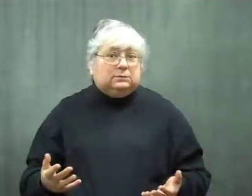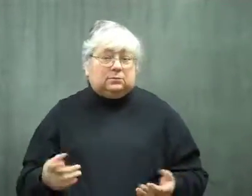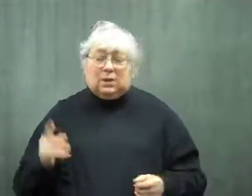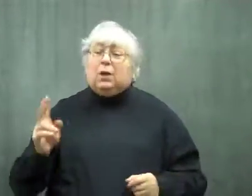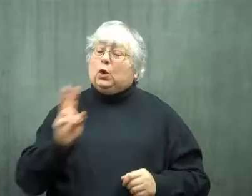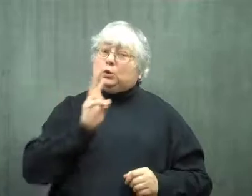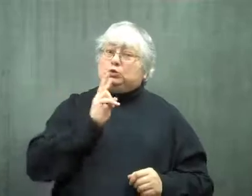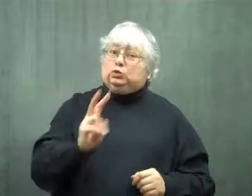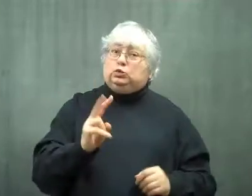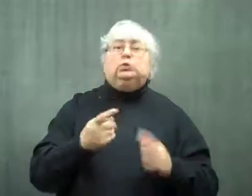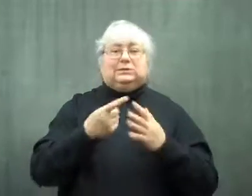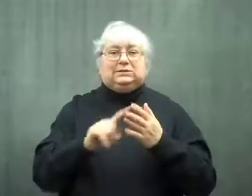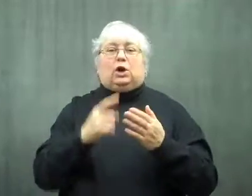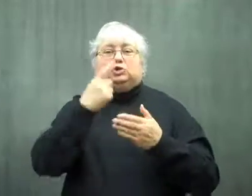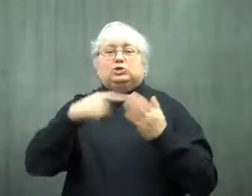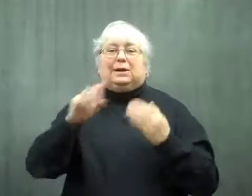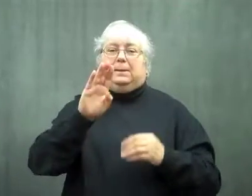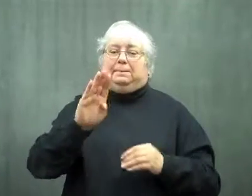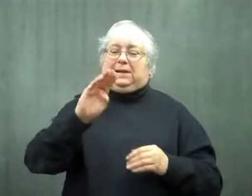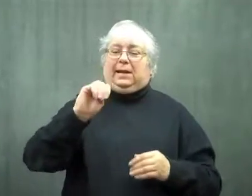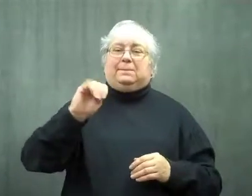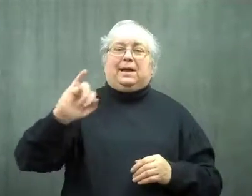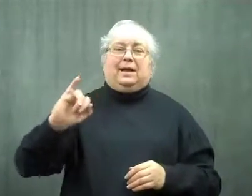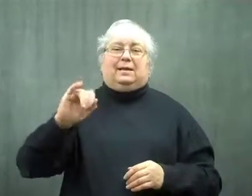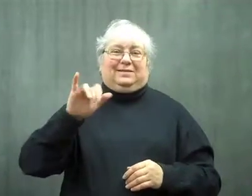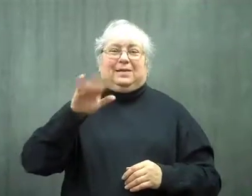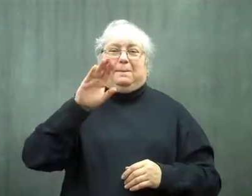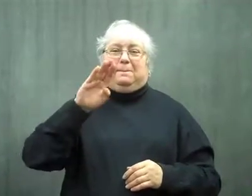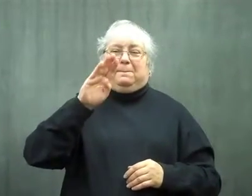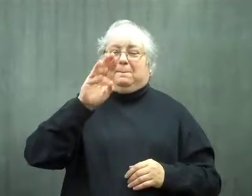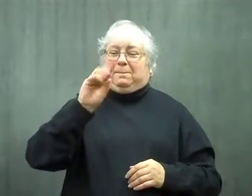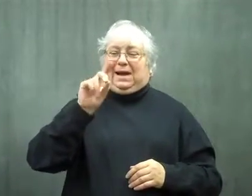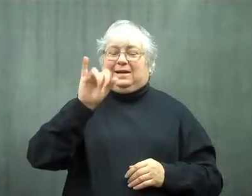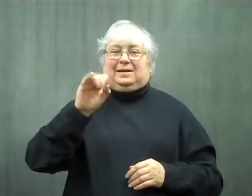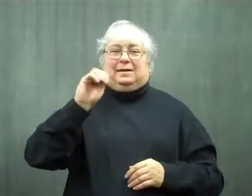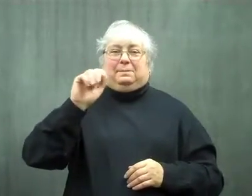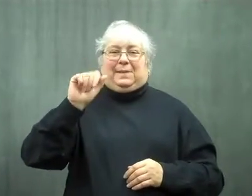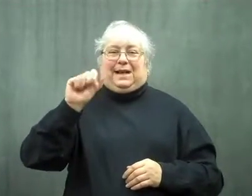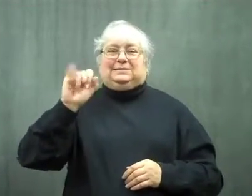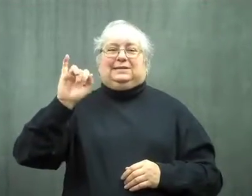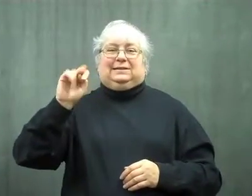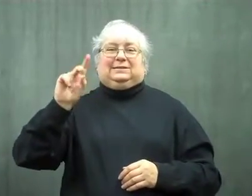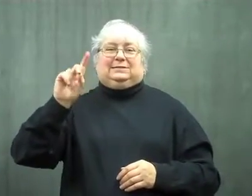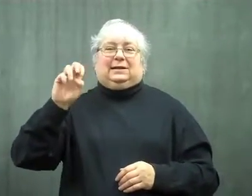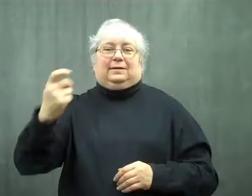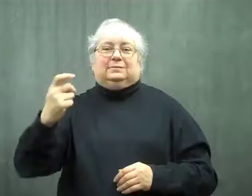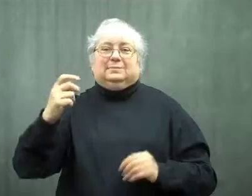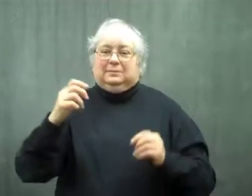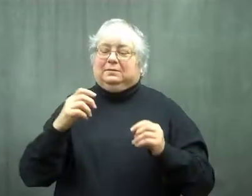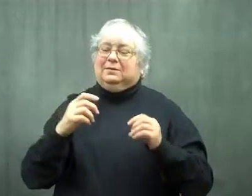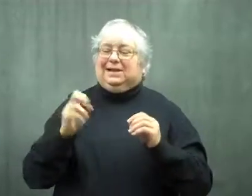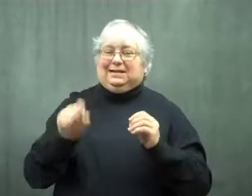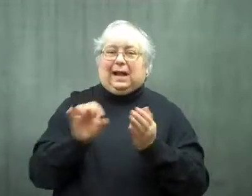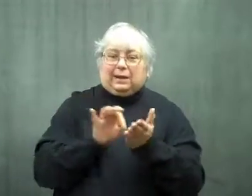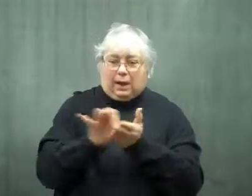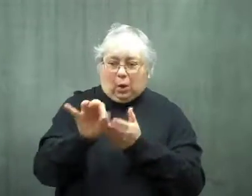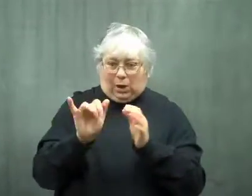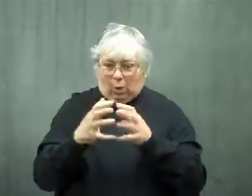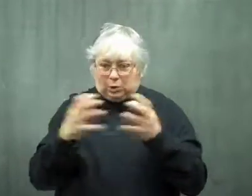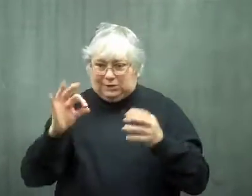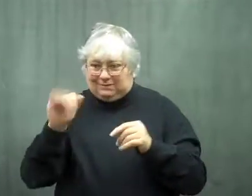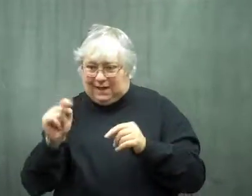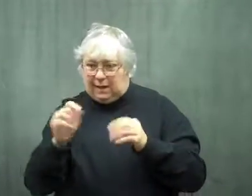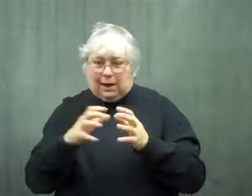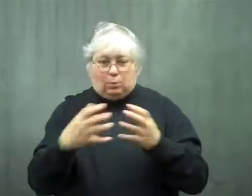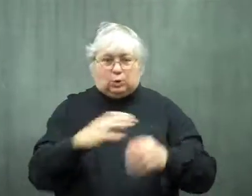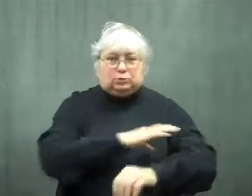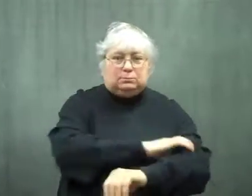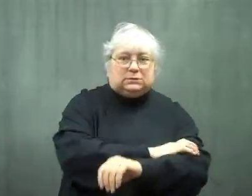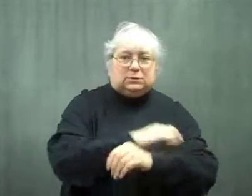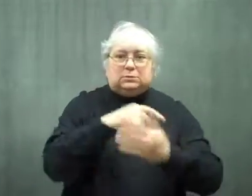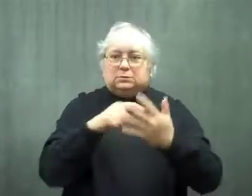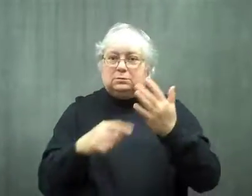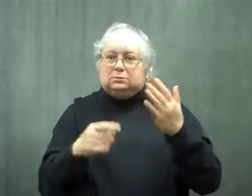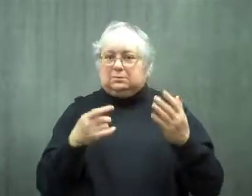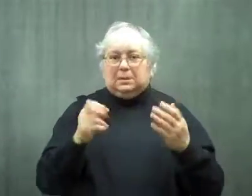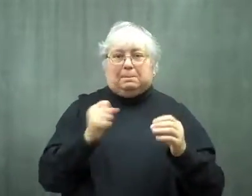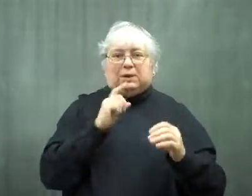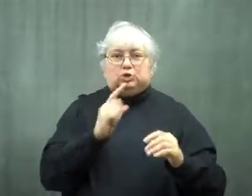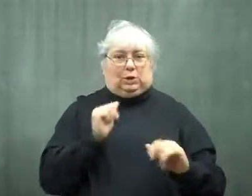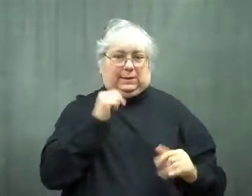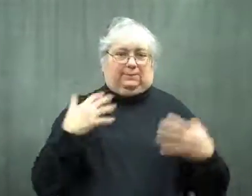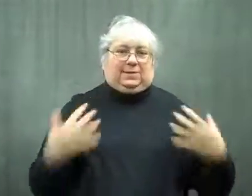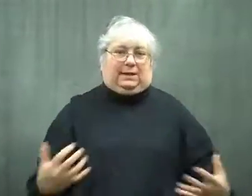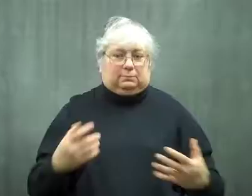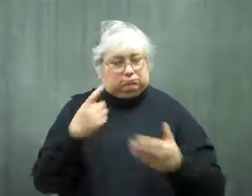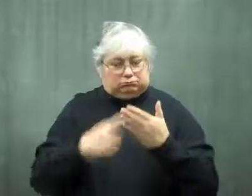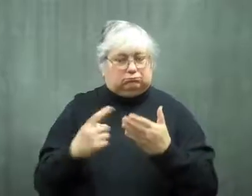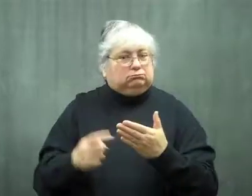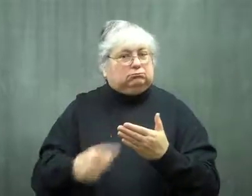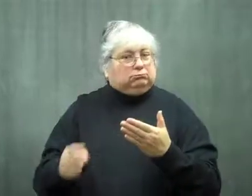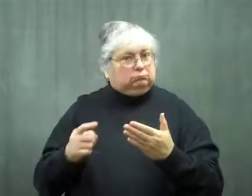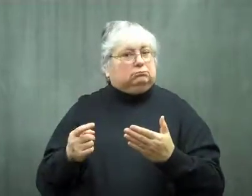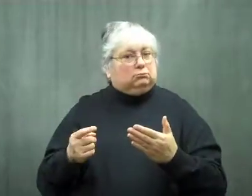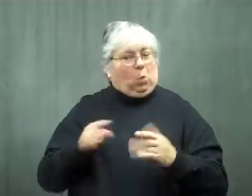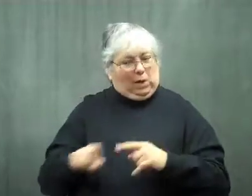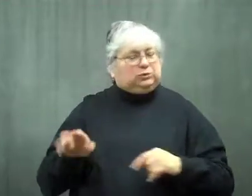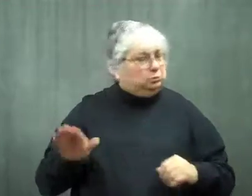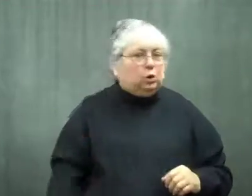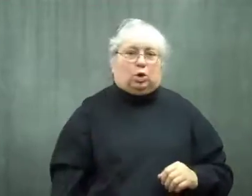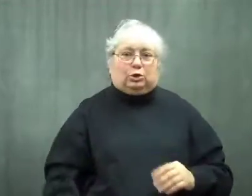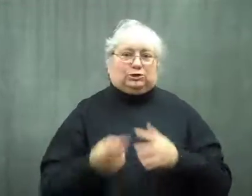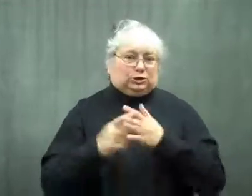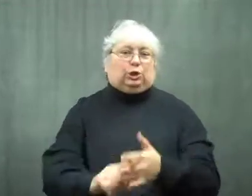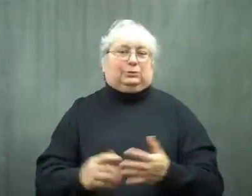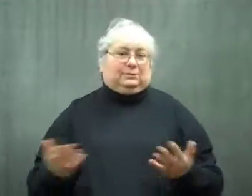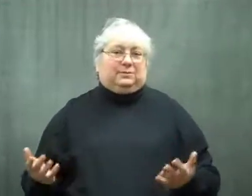A child's BMI should be checked at age two.